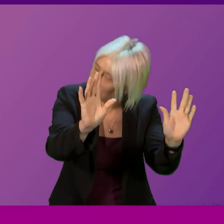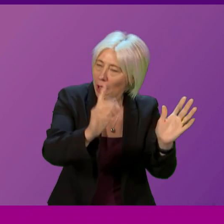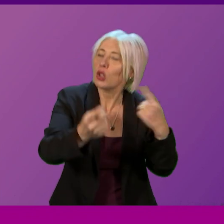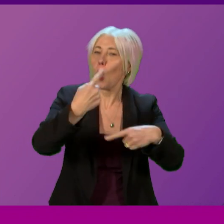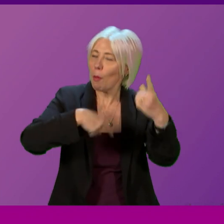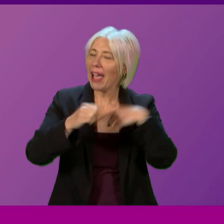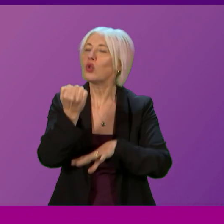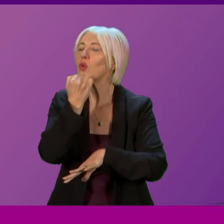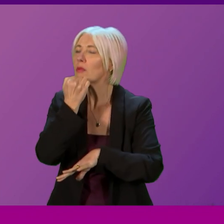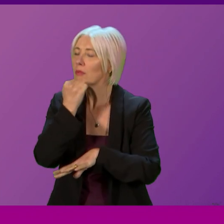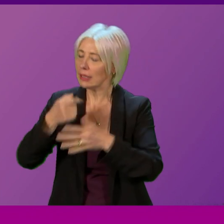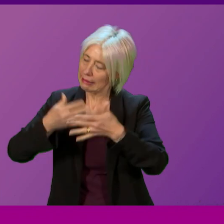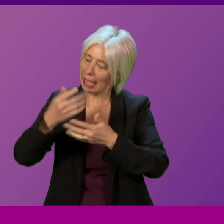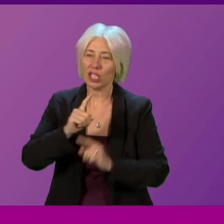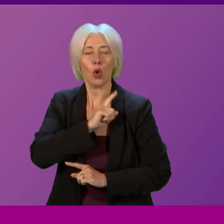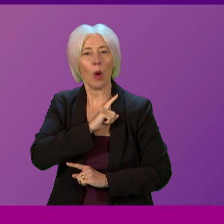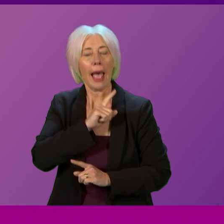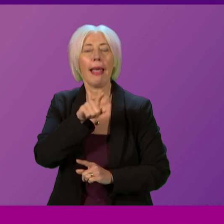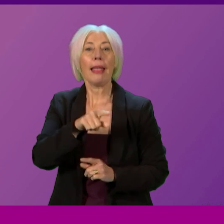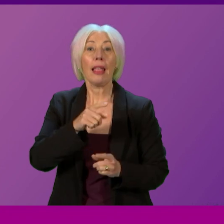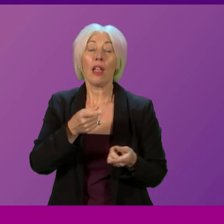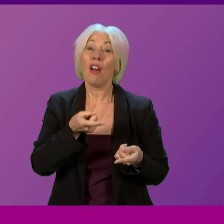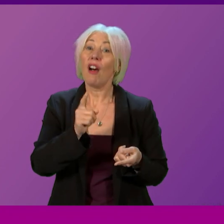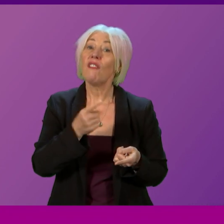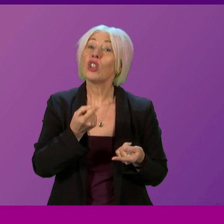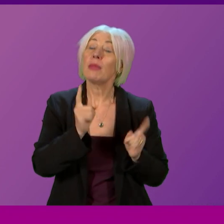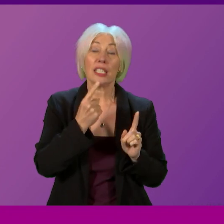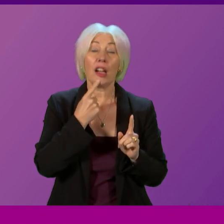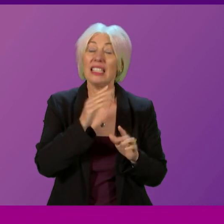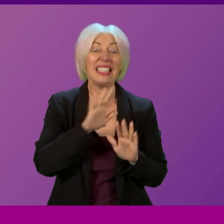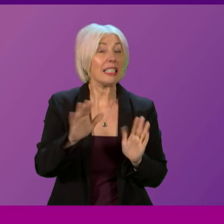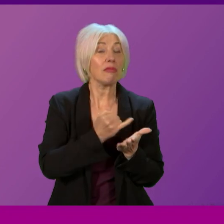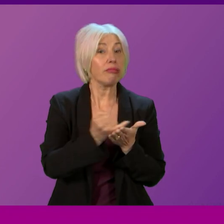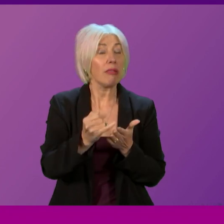The First Minister did not dispute that, since the start of the pandemic, private treatments